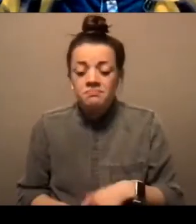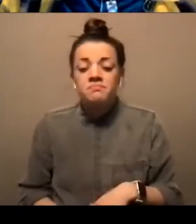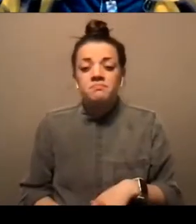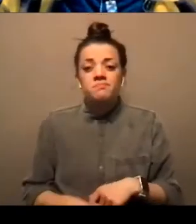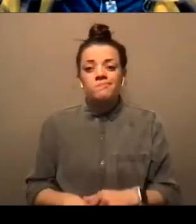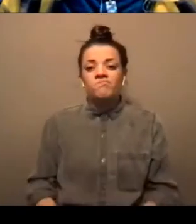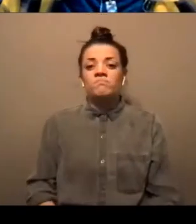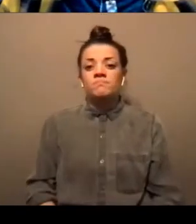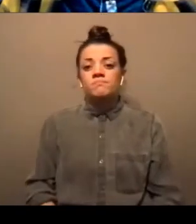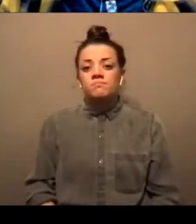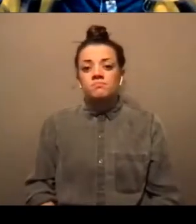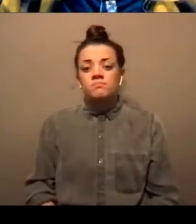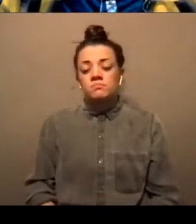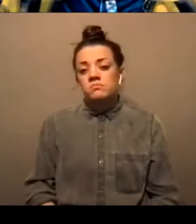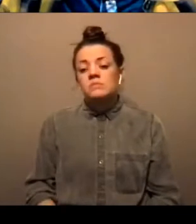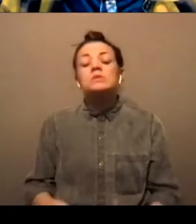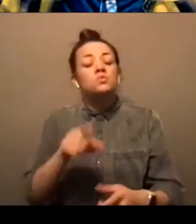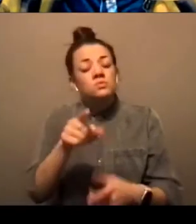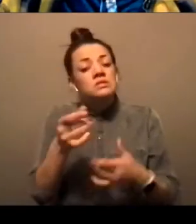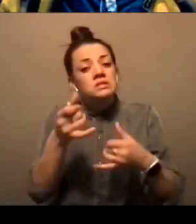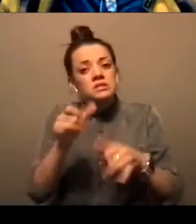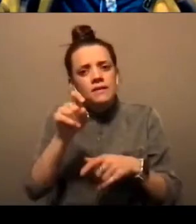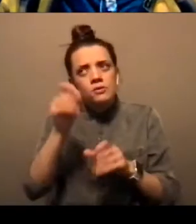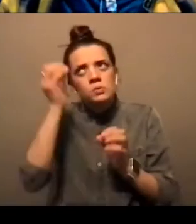how to come up with good passwords.